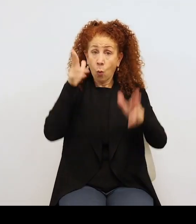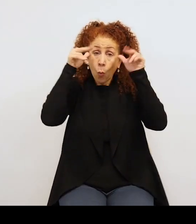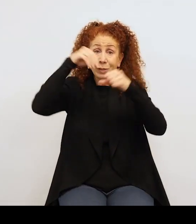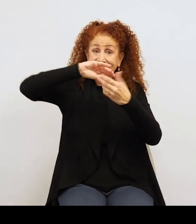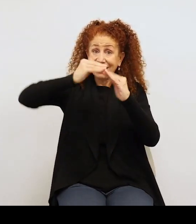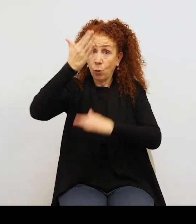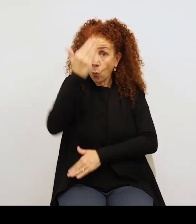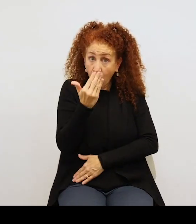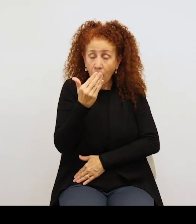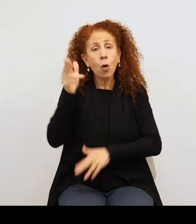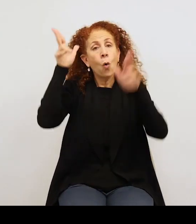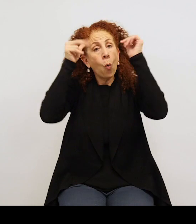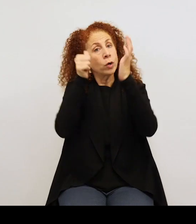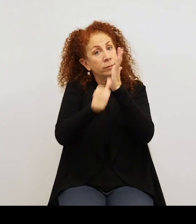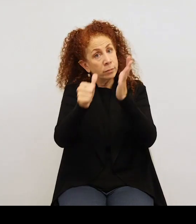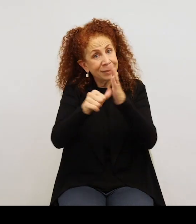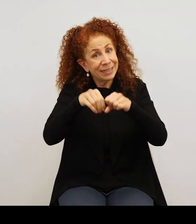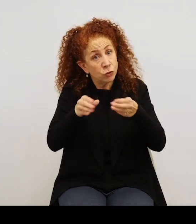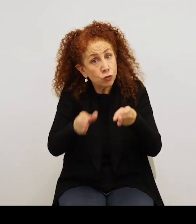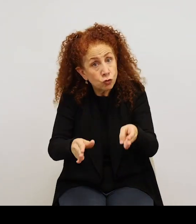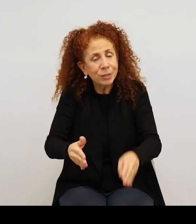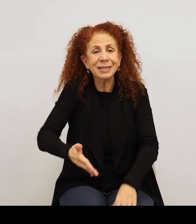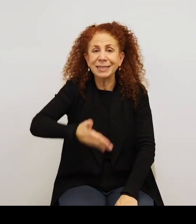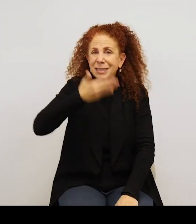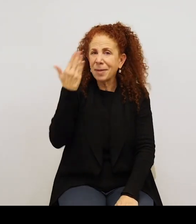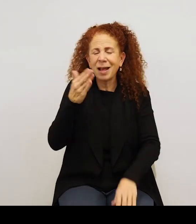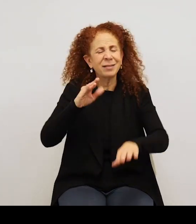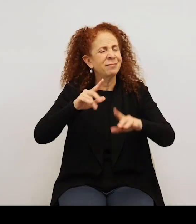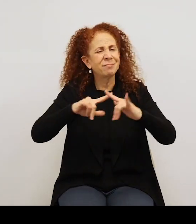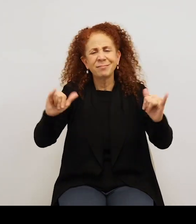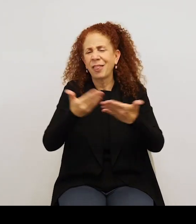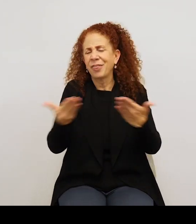horse manure in the streets, they smell, exactly the things that I just mentioned.